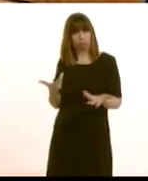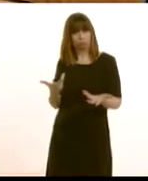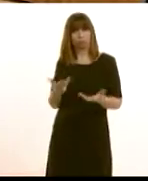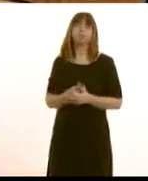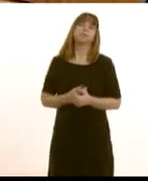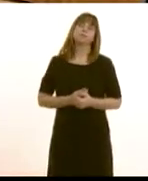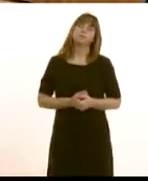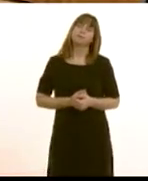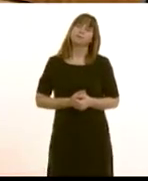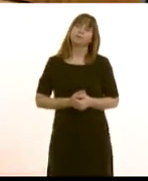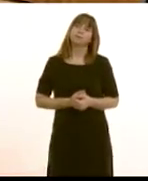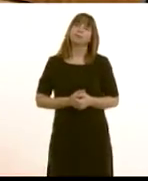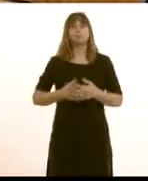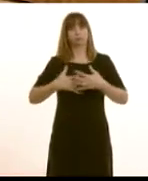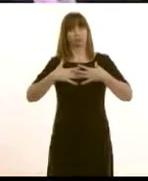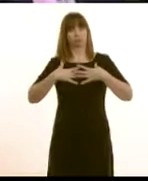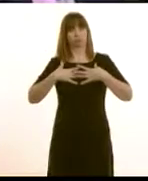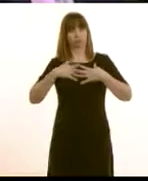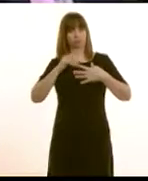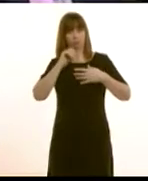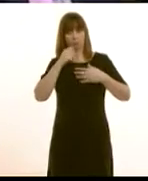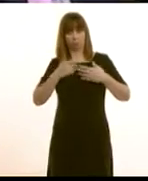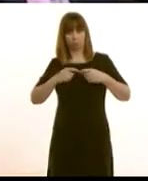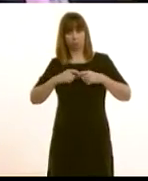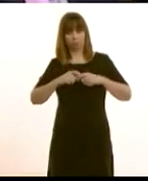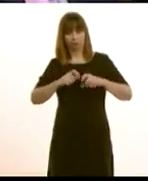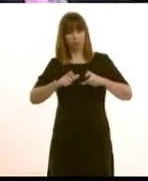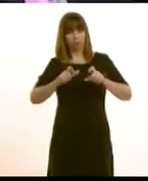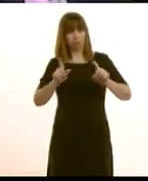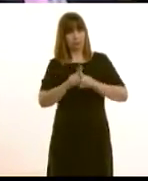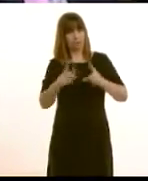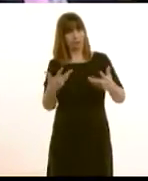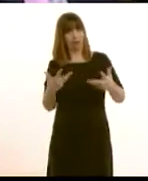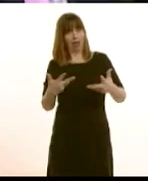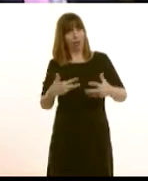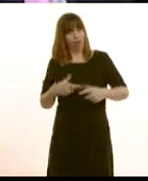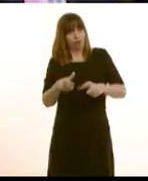that itís our intention to continue at least with the existing service. There is a threat